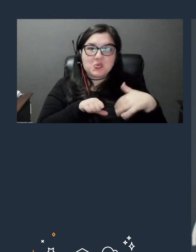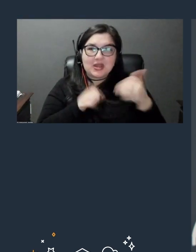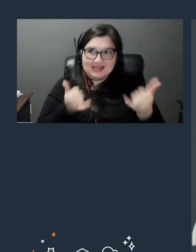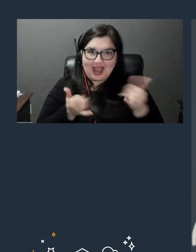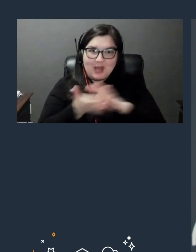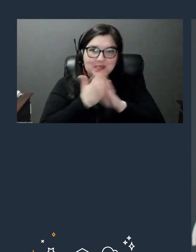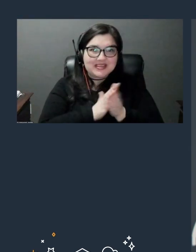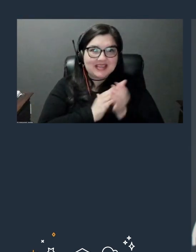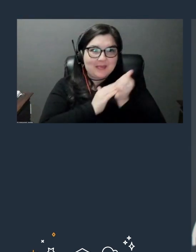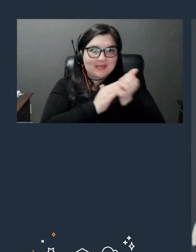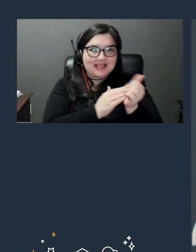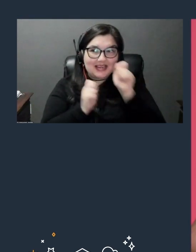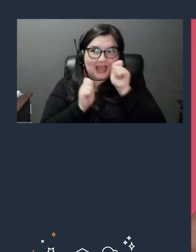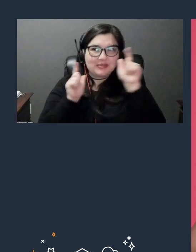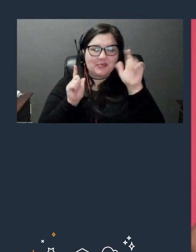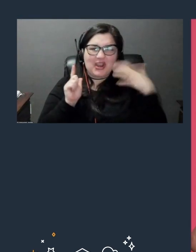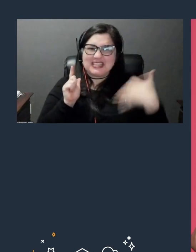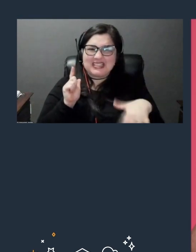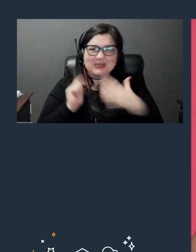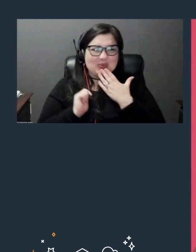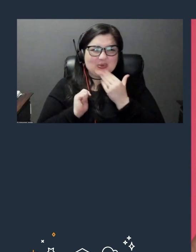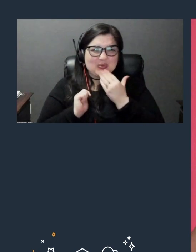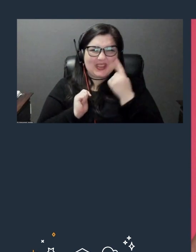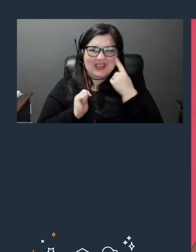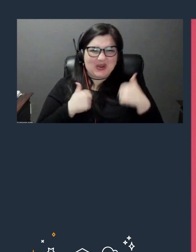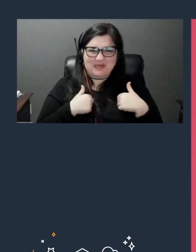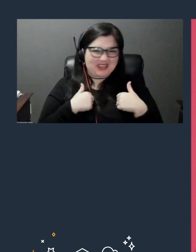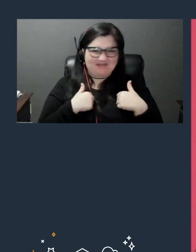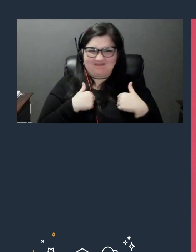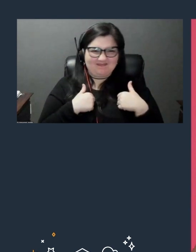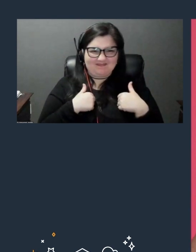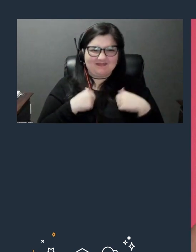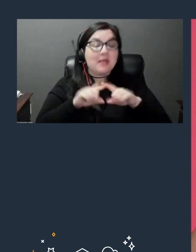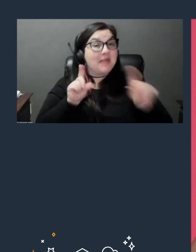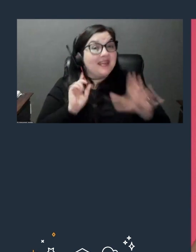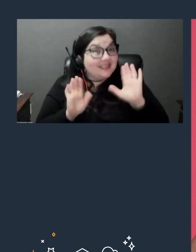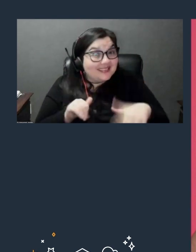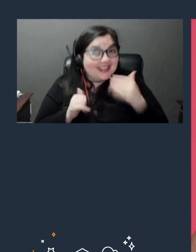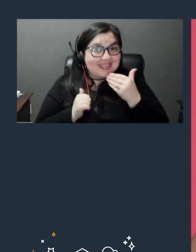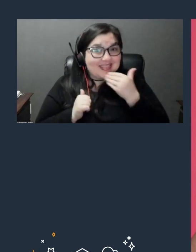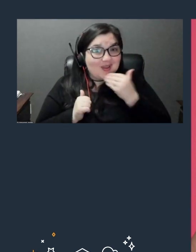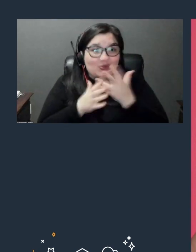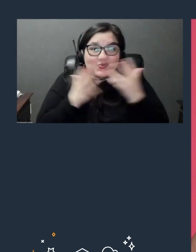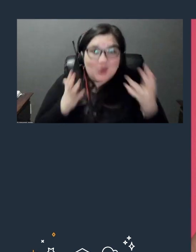because I find it too sweet. Well, thank you so much. Thank you so much Nitish and Anusha